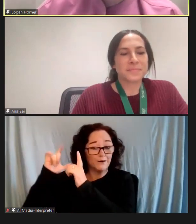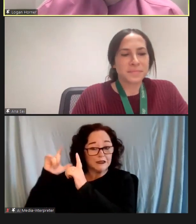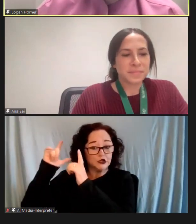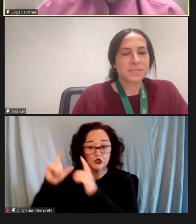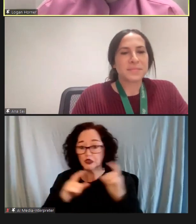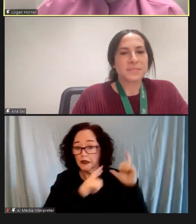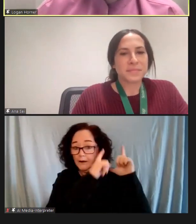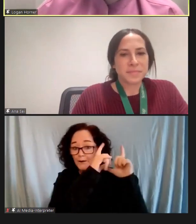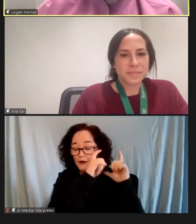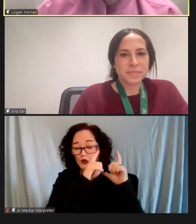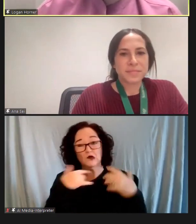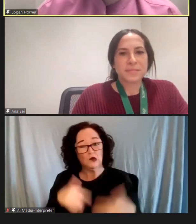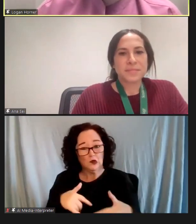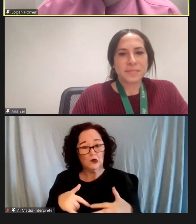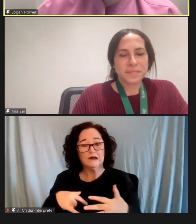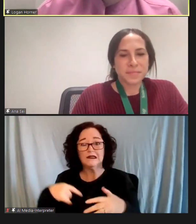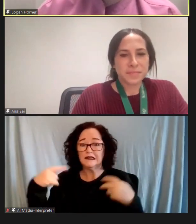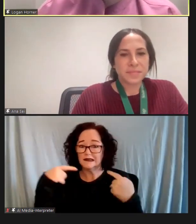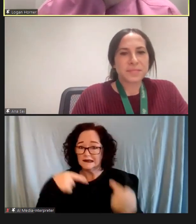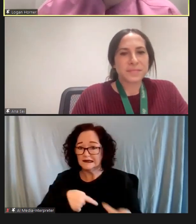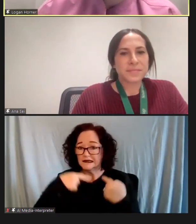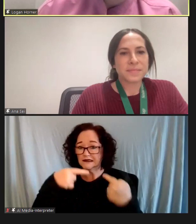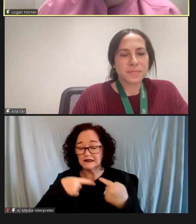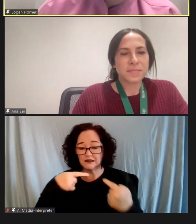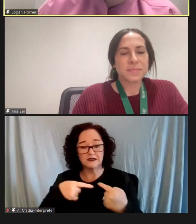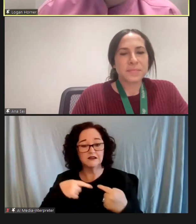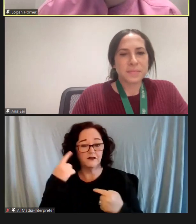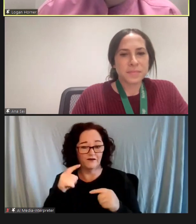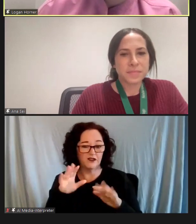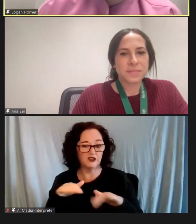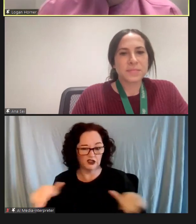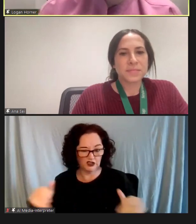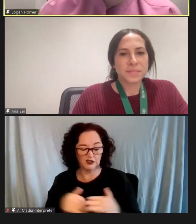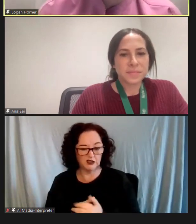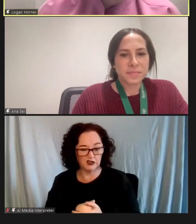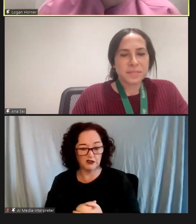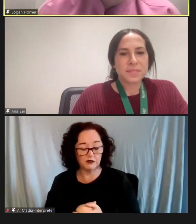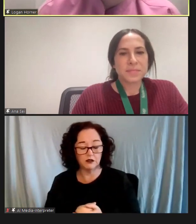we run into that a lot we would really